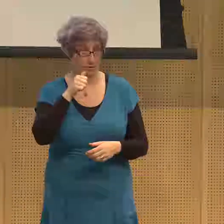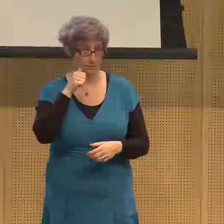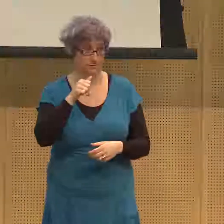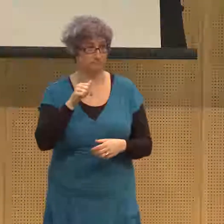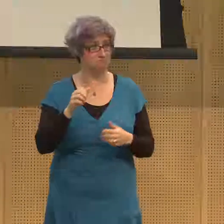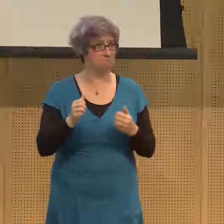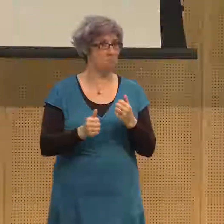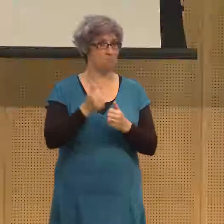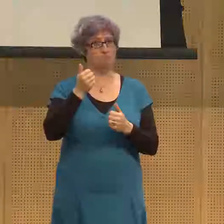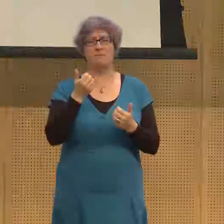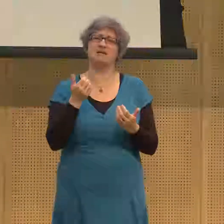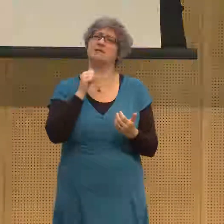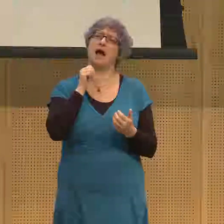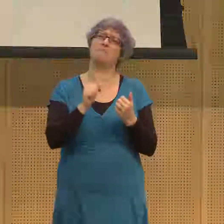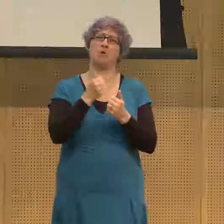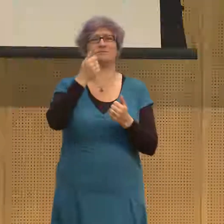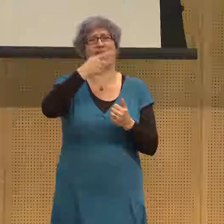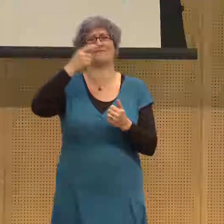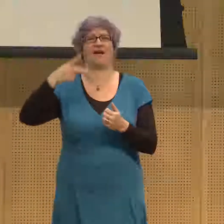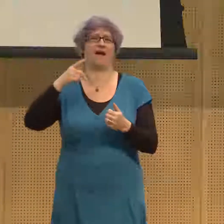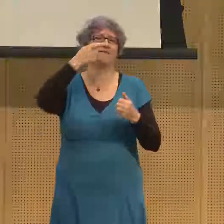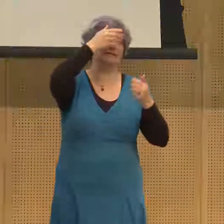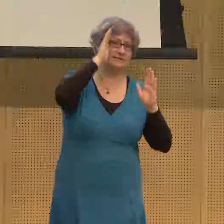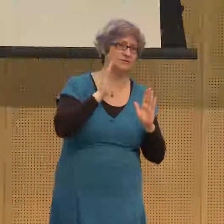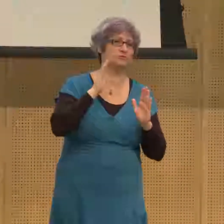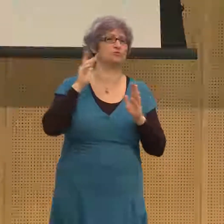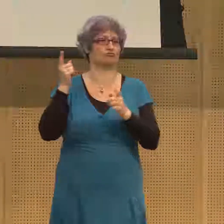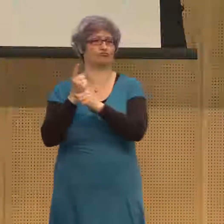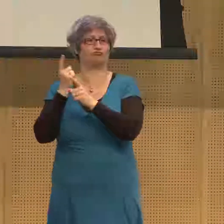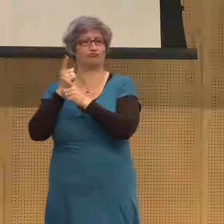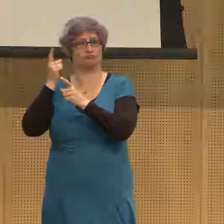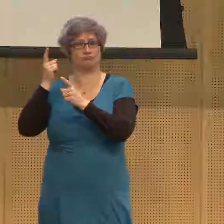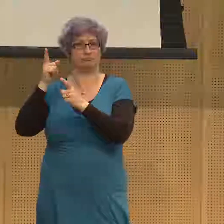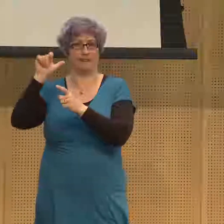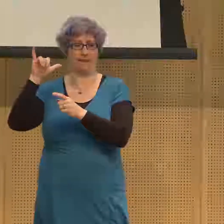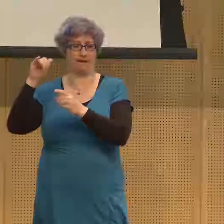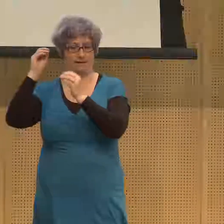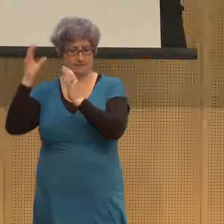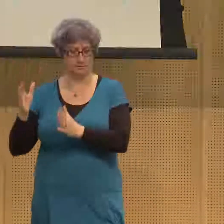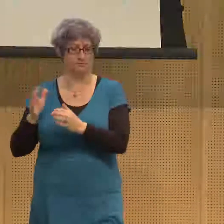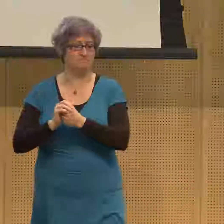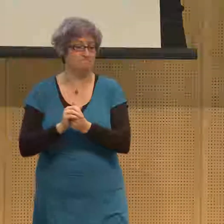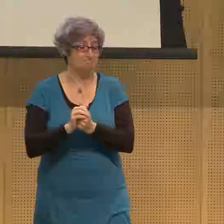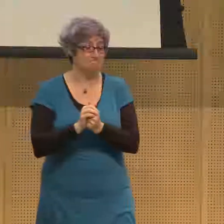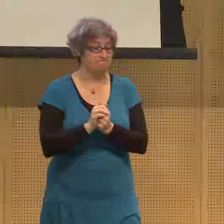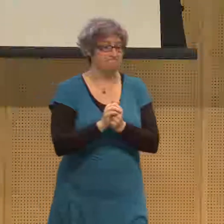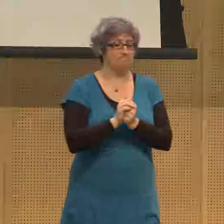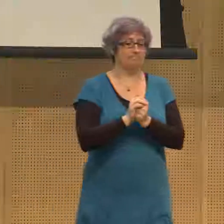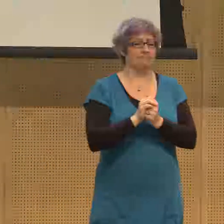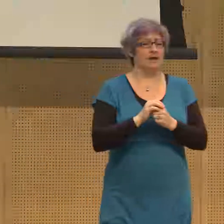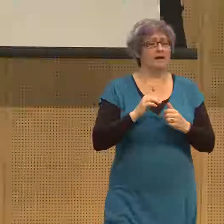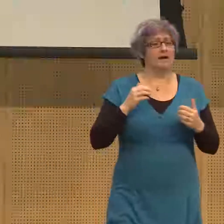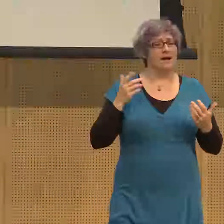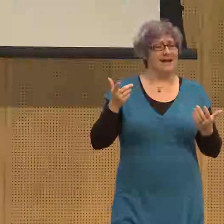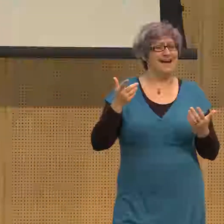And understand, my high school was all girls, and there were about...